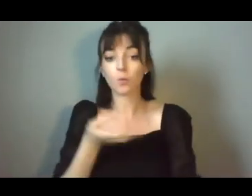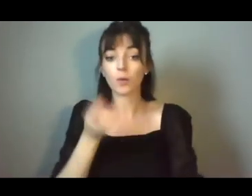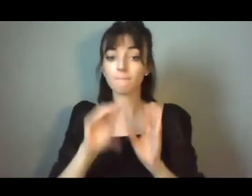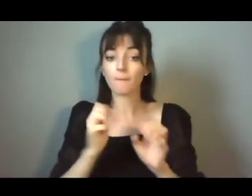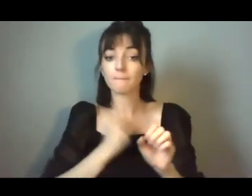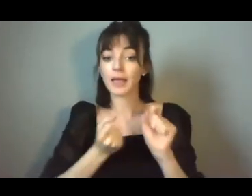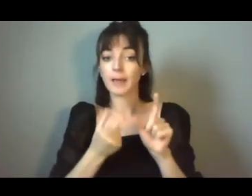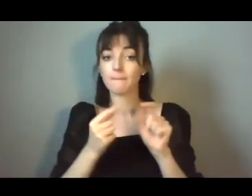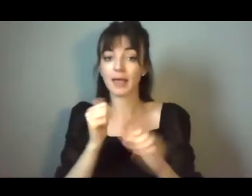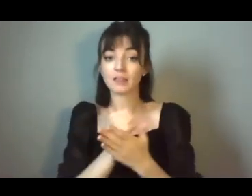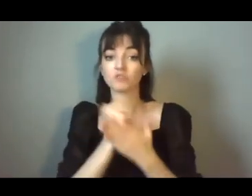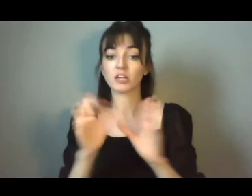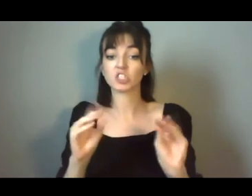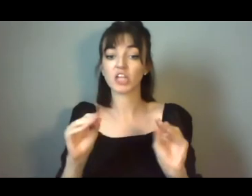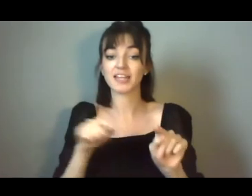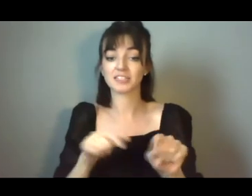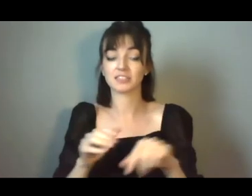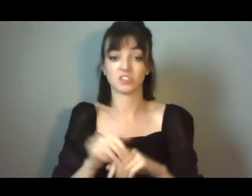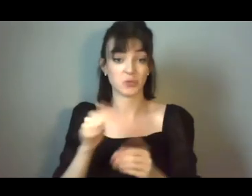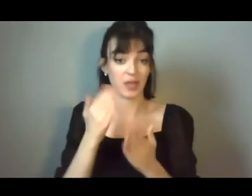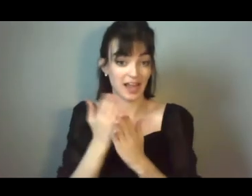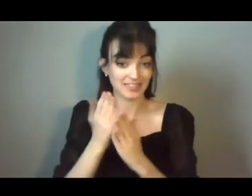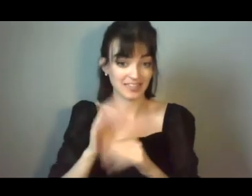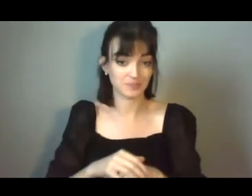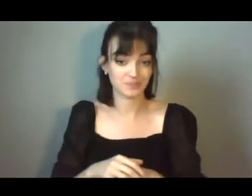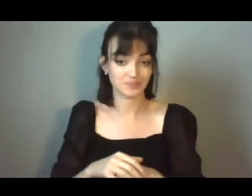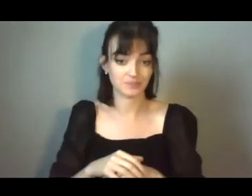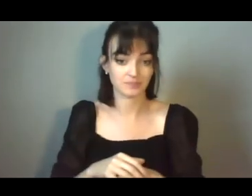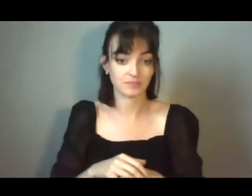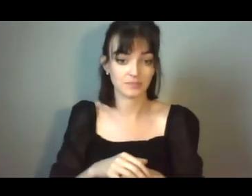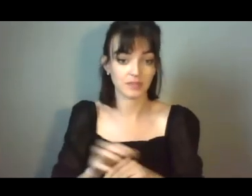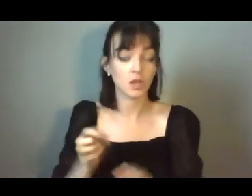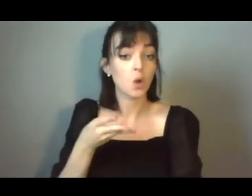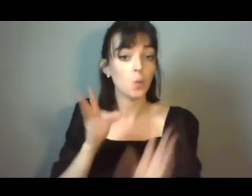the chat so people can have access to that. >>: I might mention we will also have ours,